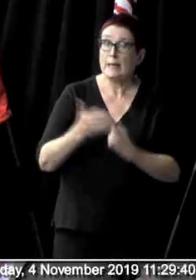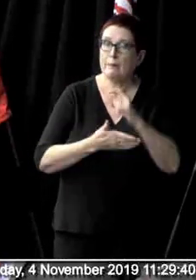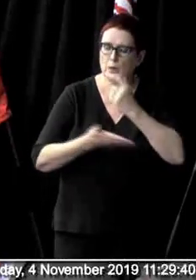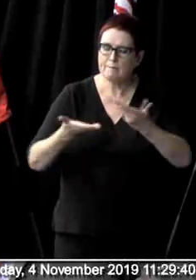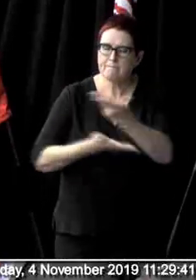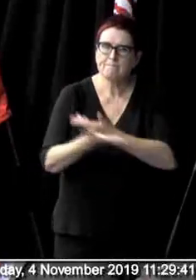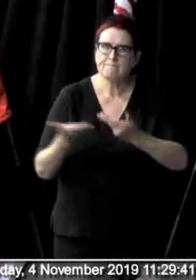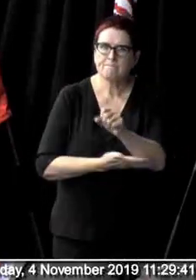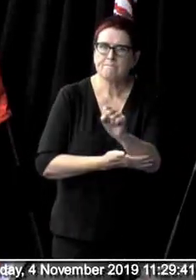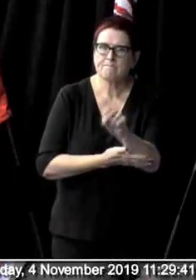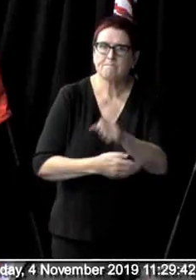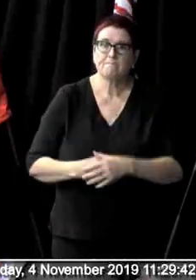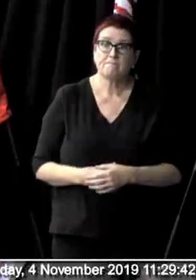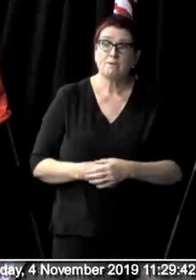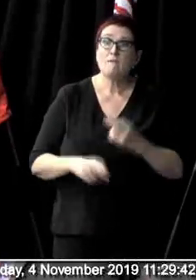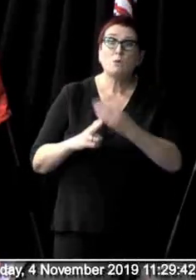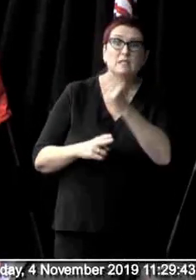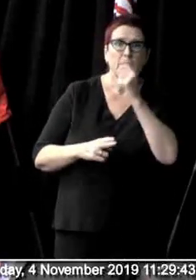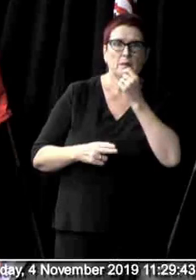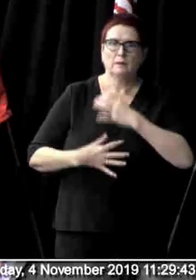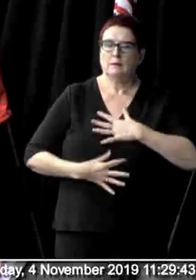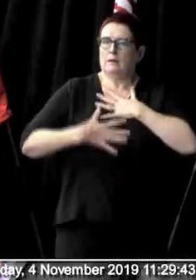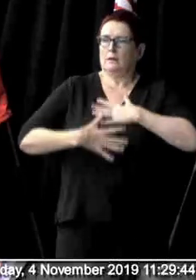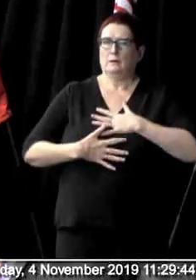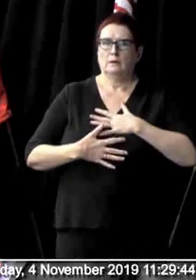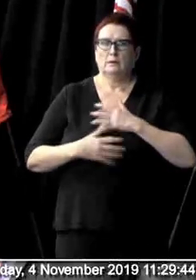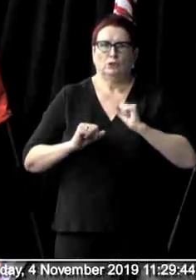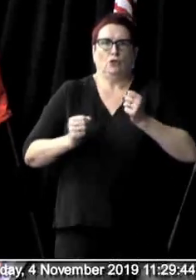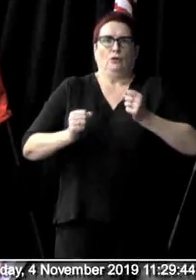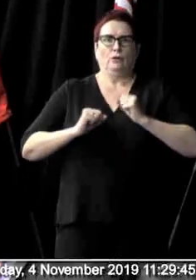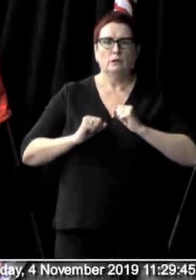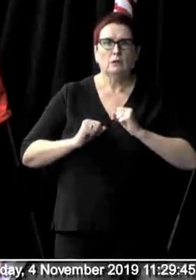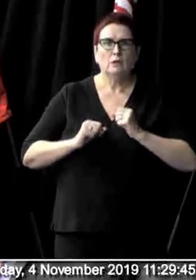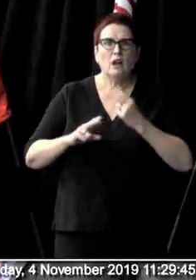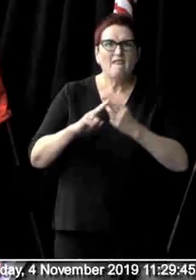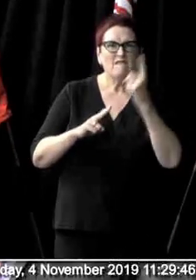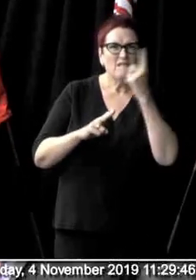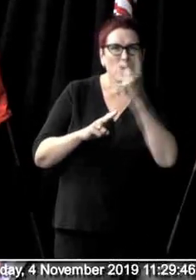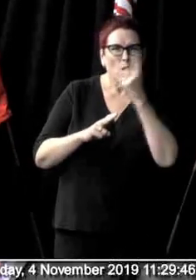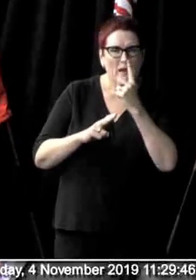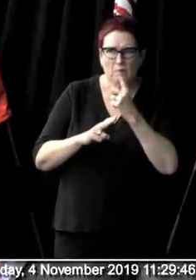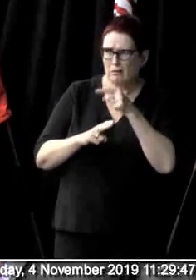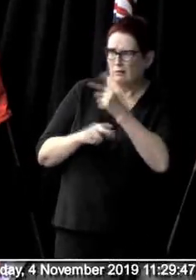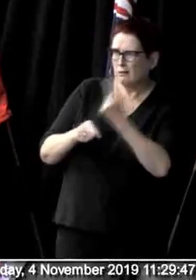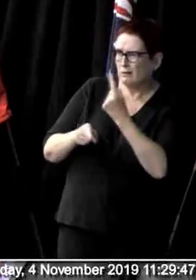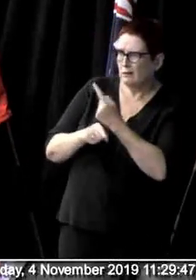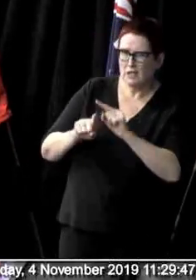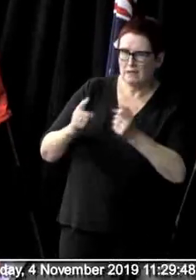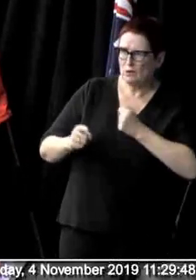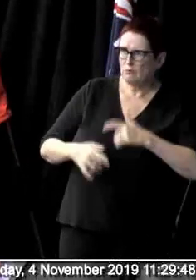This for some may be very confronting. For some, hearing arguments contrary to your own opinion may be very stressful.